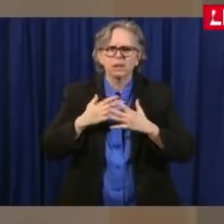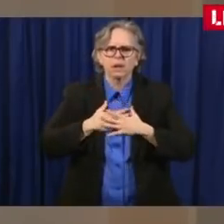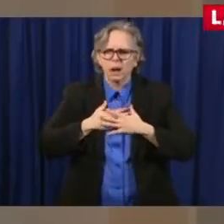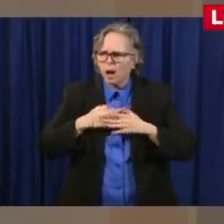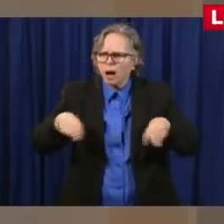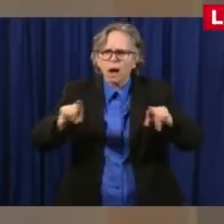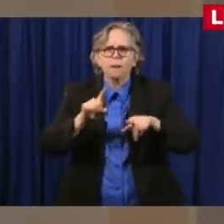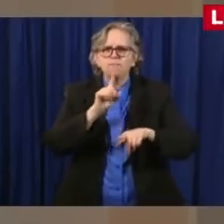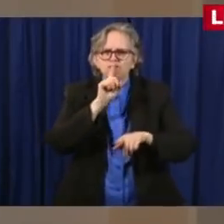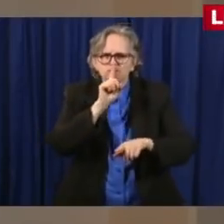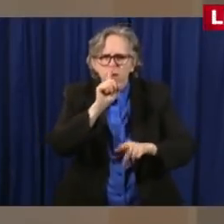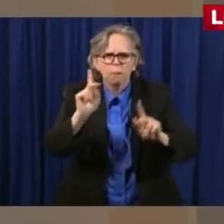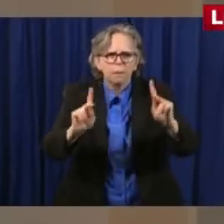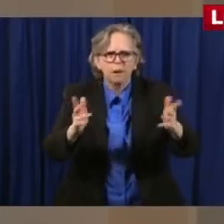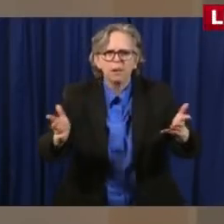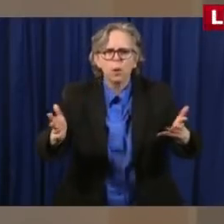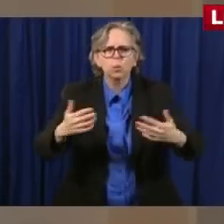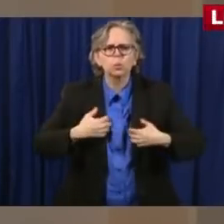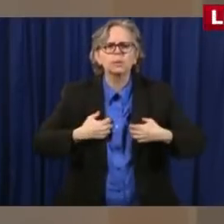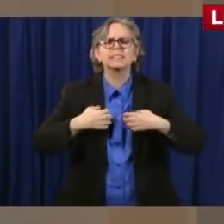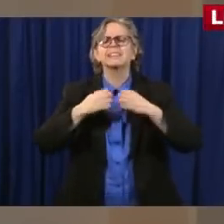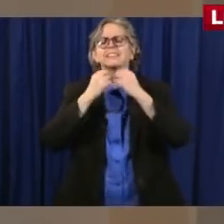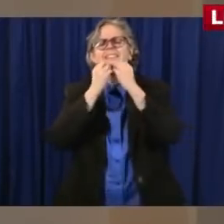PEOPLE WITH FAMILIES, LOVED ONES.